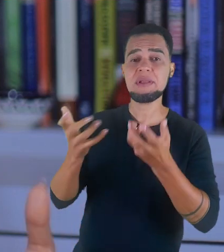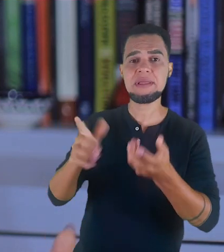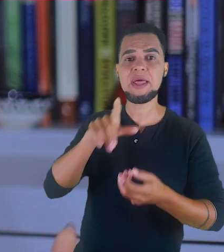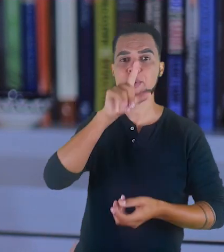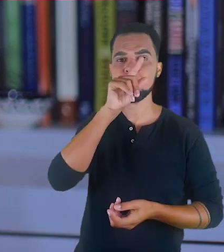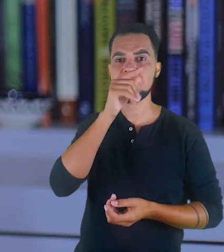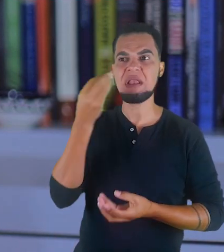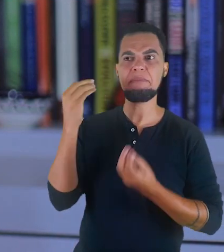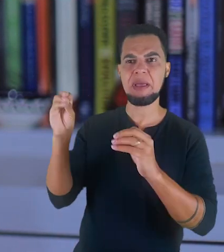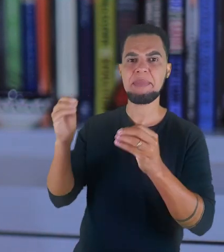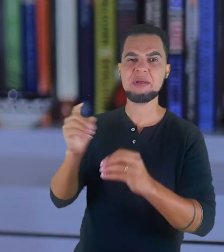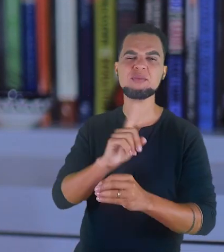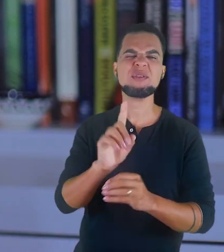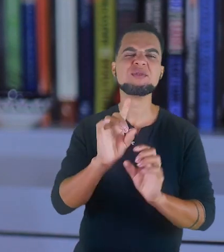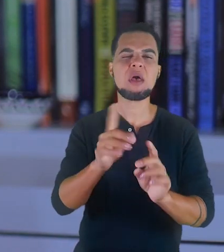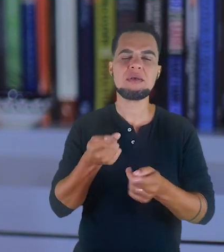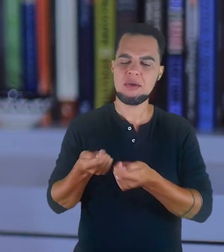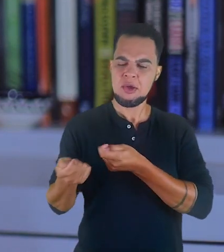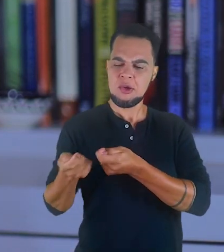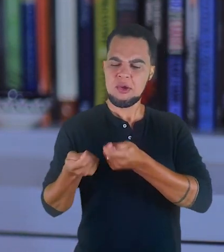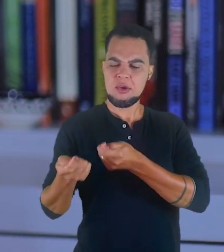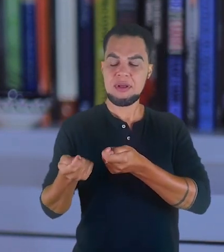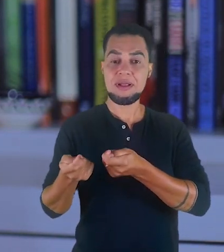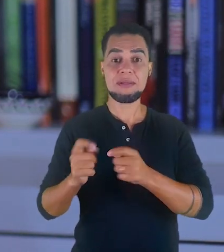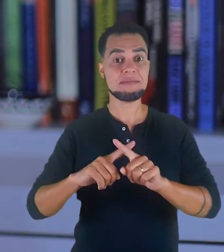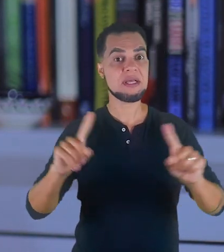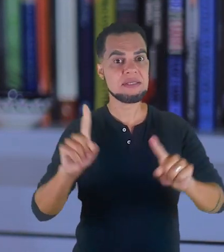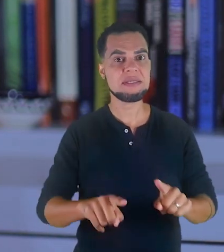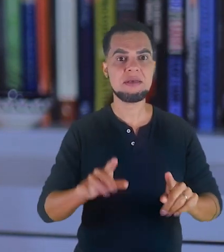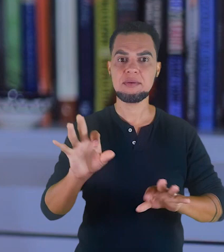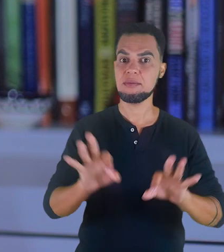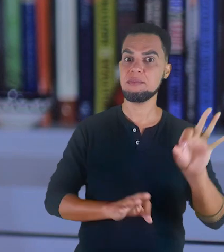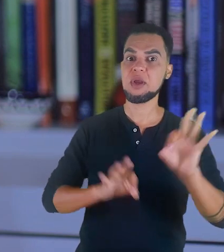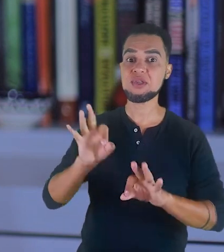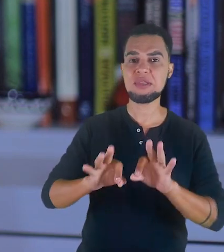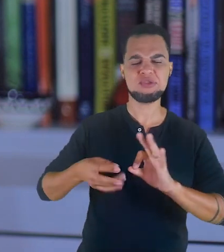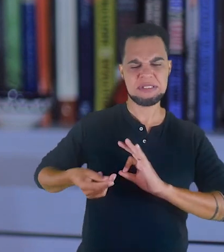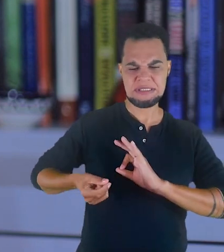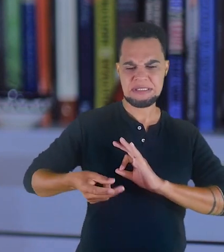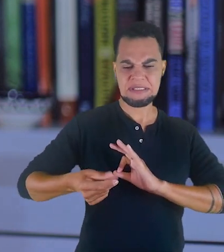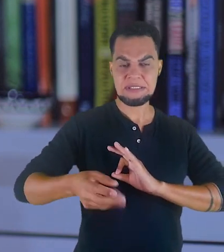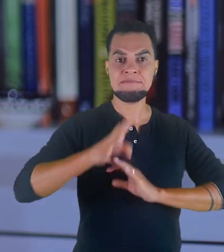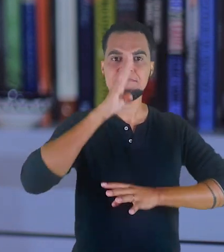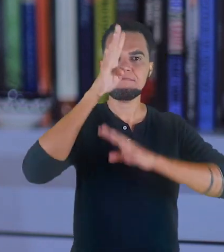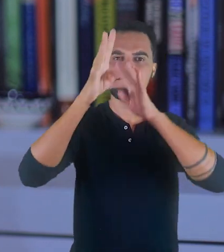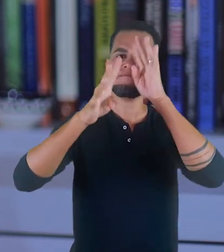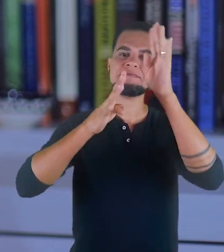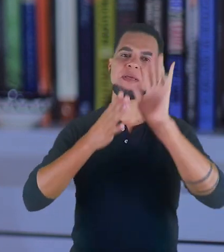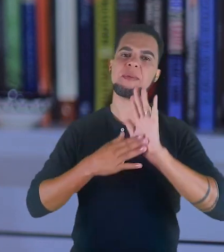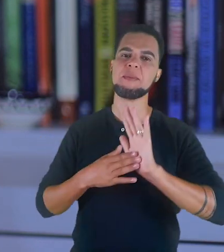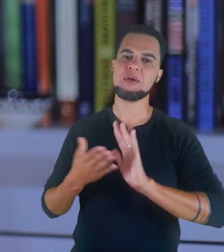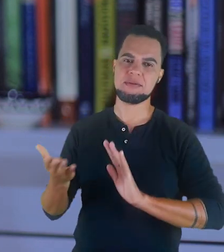because it is not simply about controlling a social media platform, it is a project of longevity of barbarism, which is what he is proposing there.